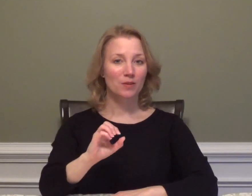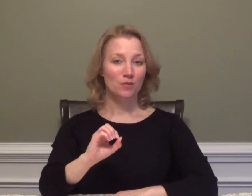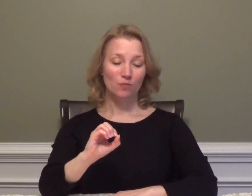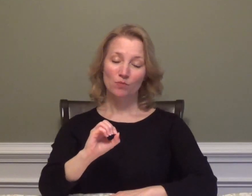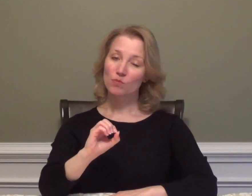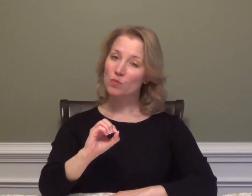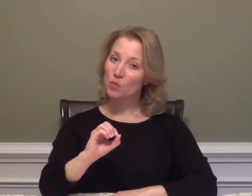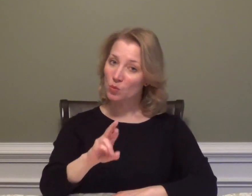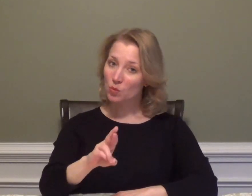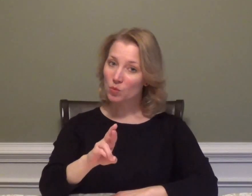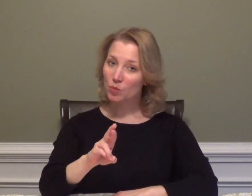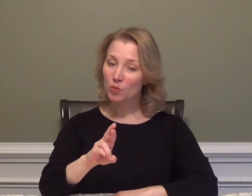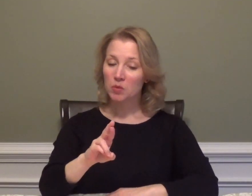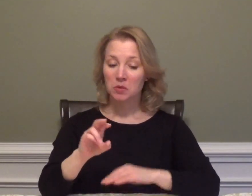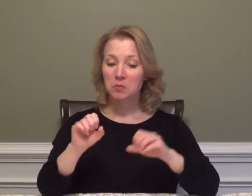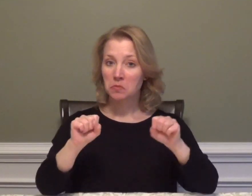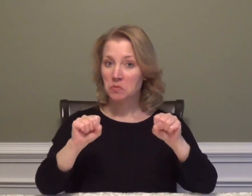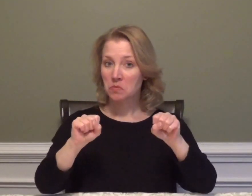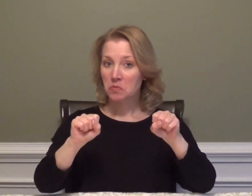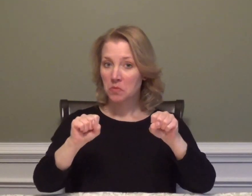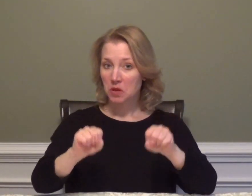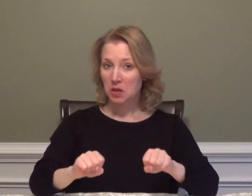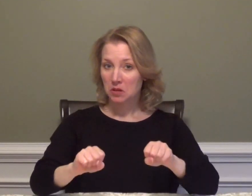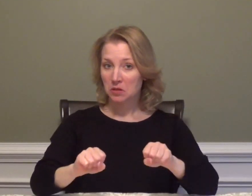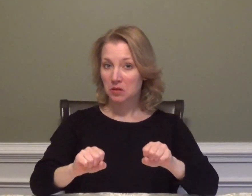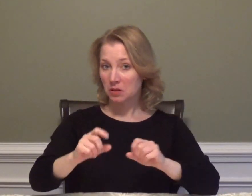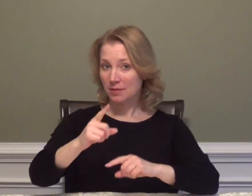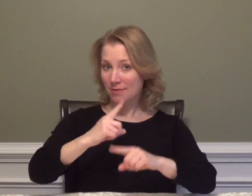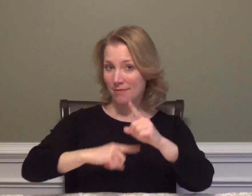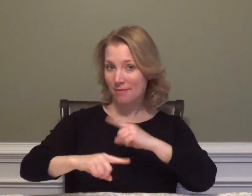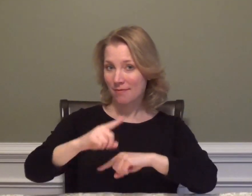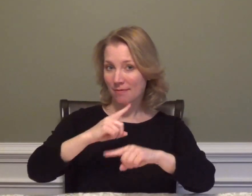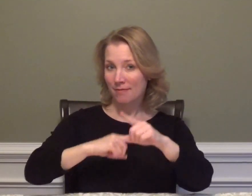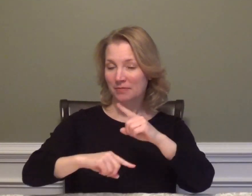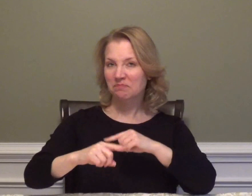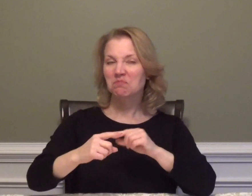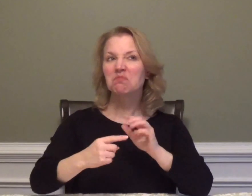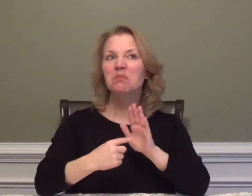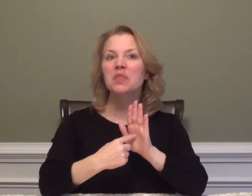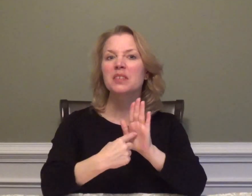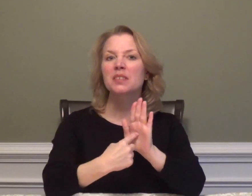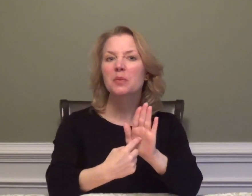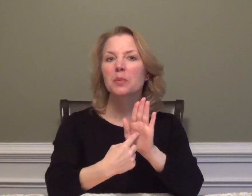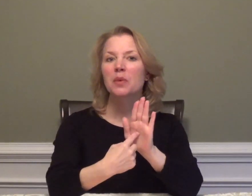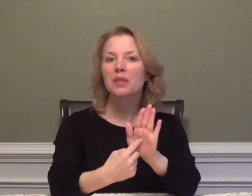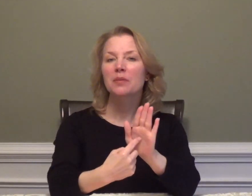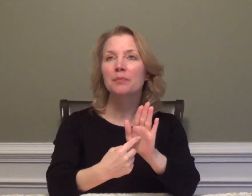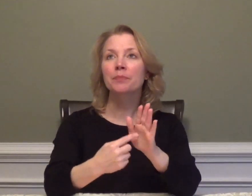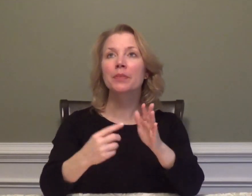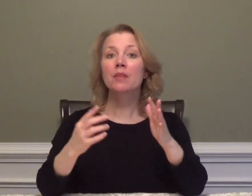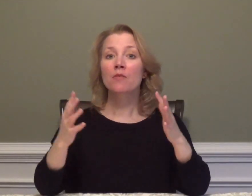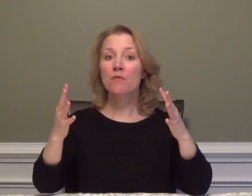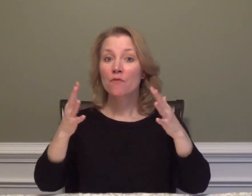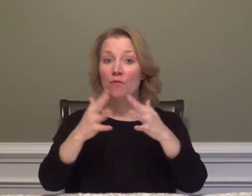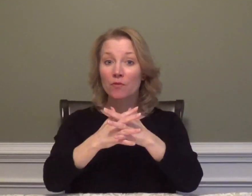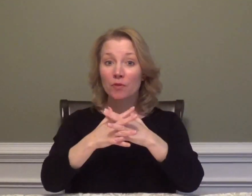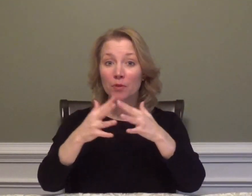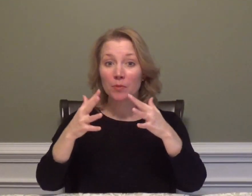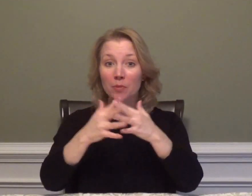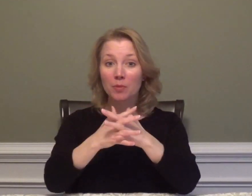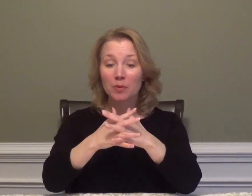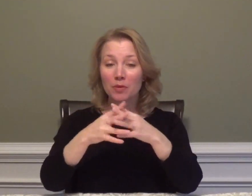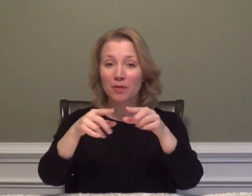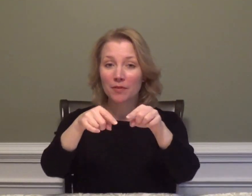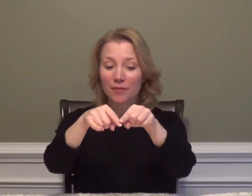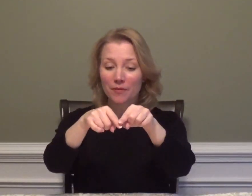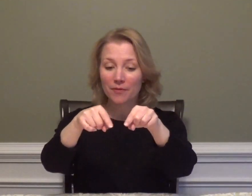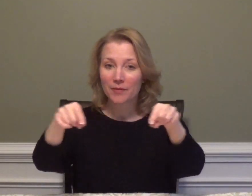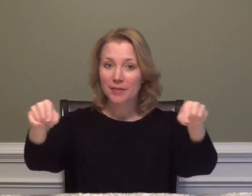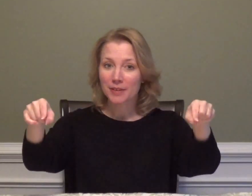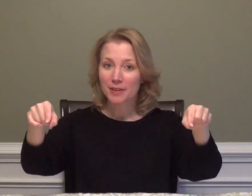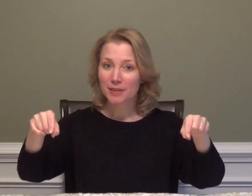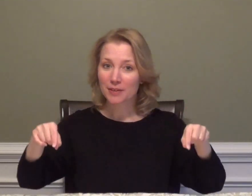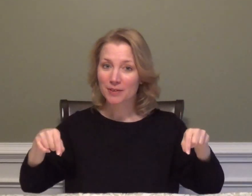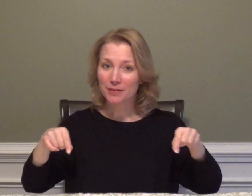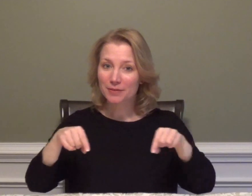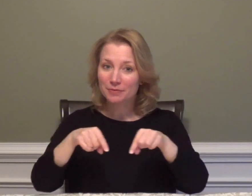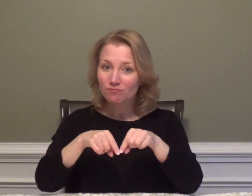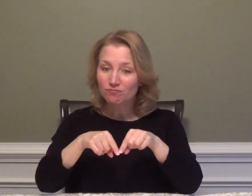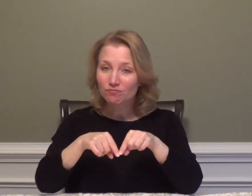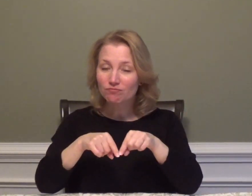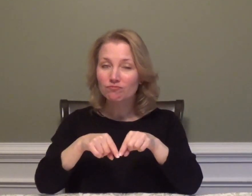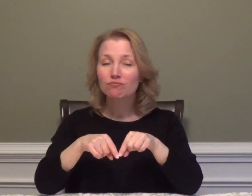or CAN SIGN, for EXAMPLE: FOOTBALL (2h)CL:1 "shape of field"